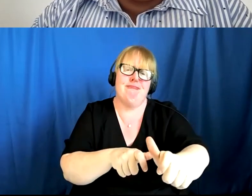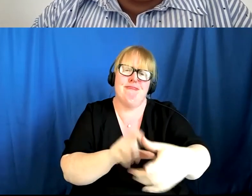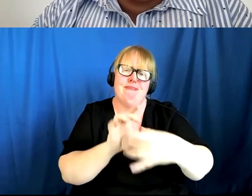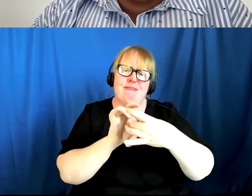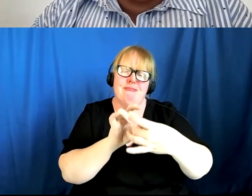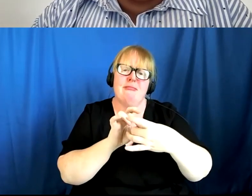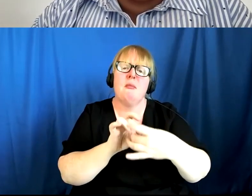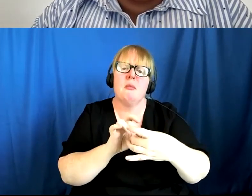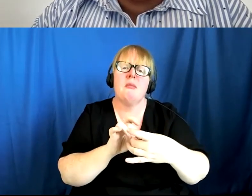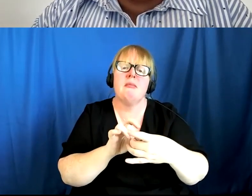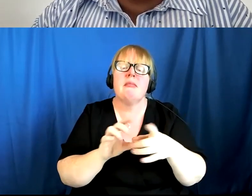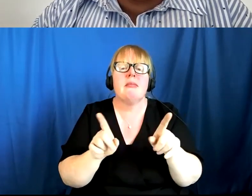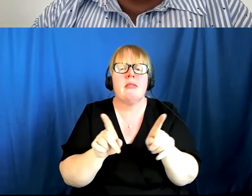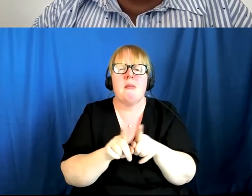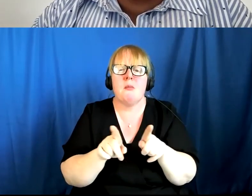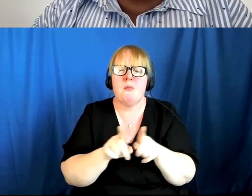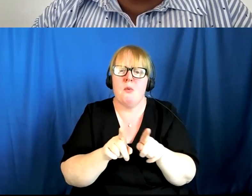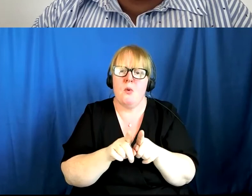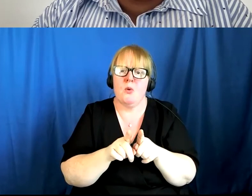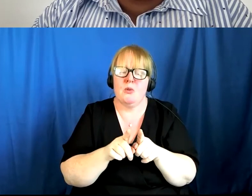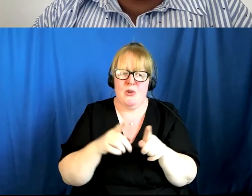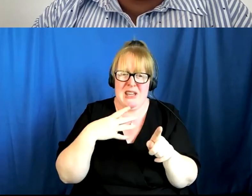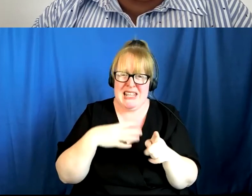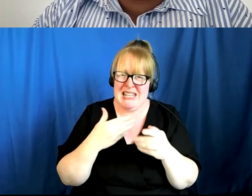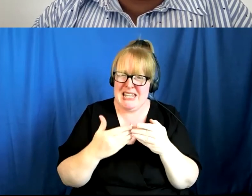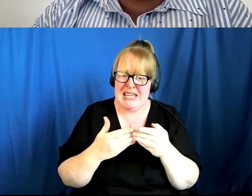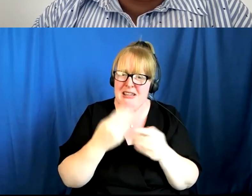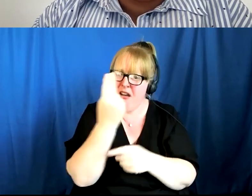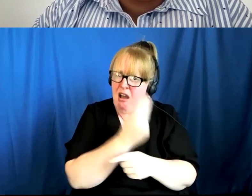is more, it's needed more in art world. And so, I would like to thank both